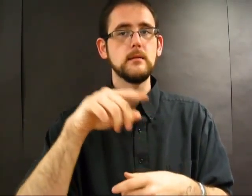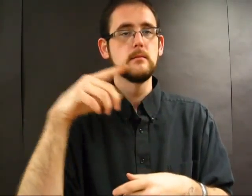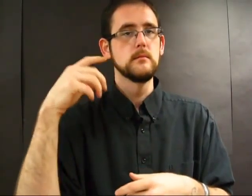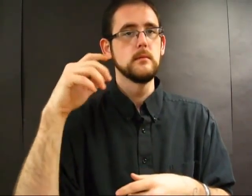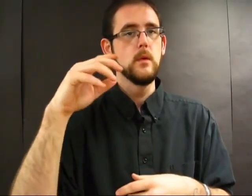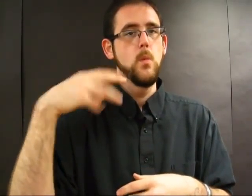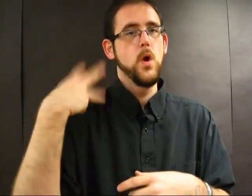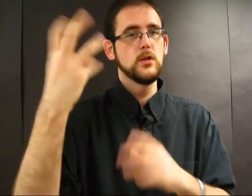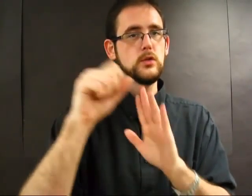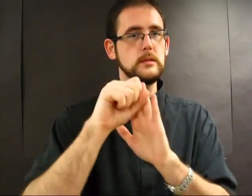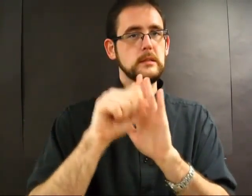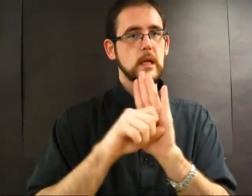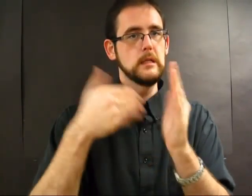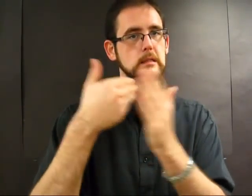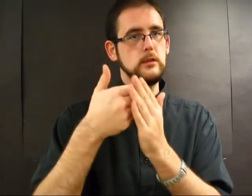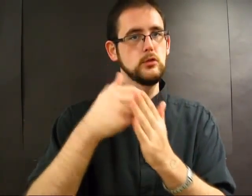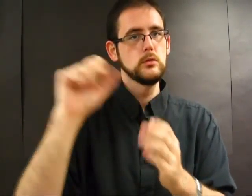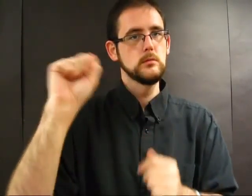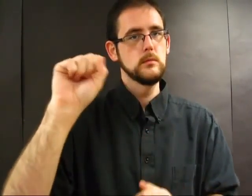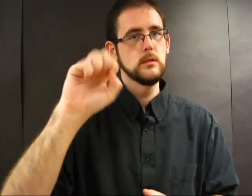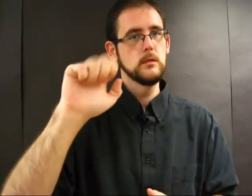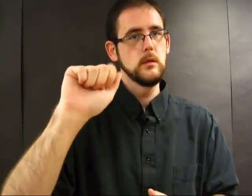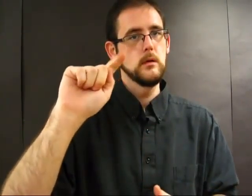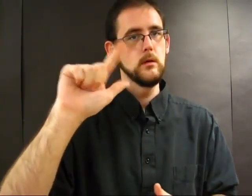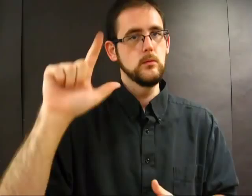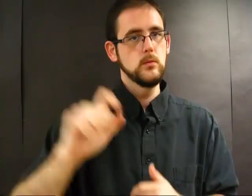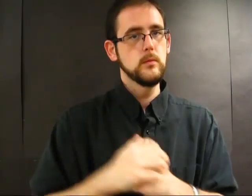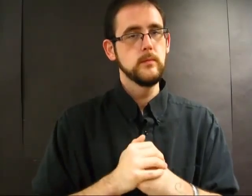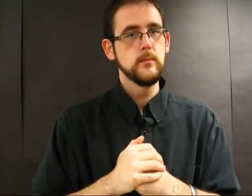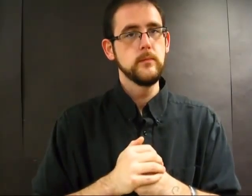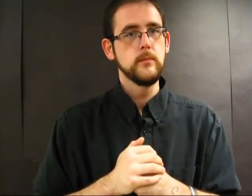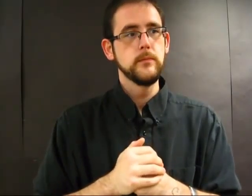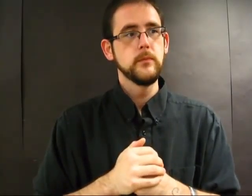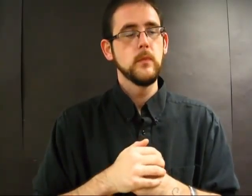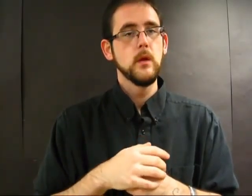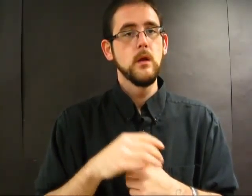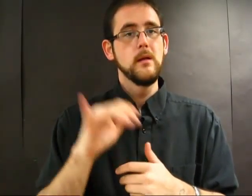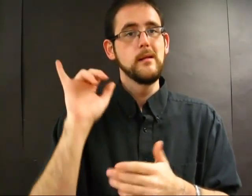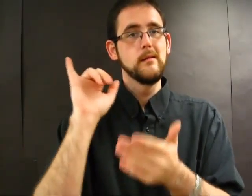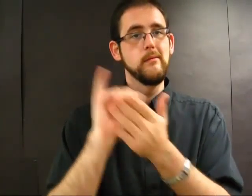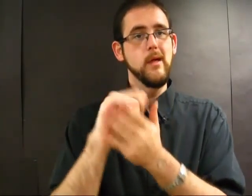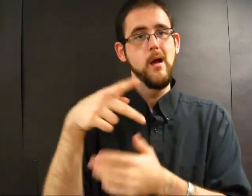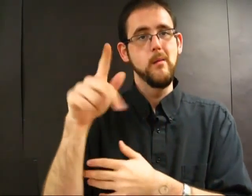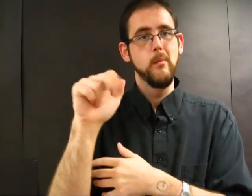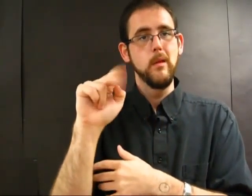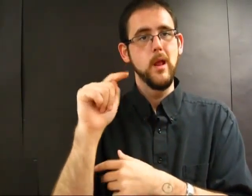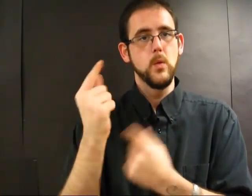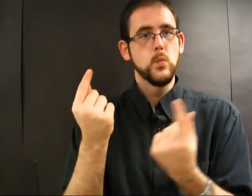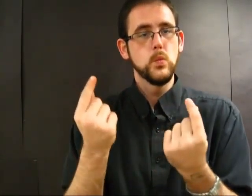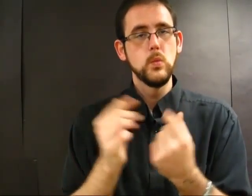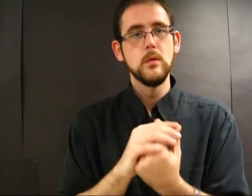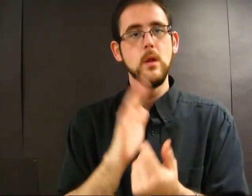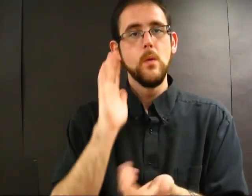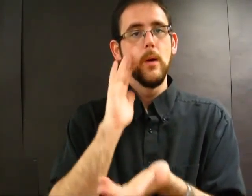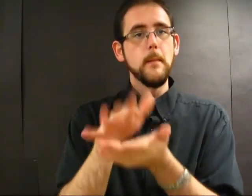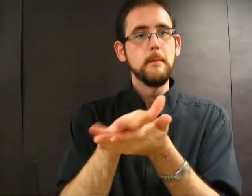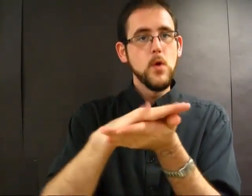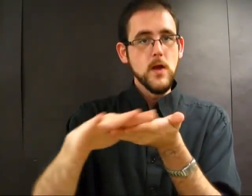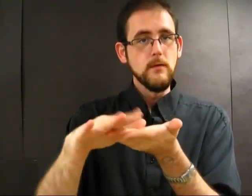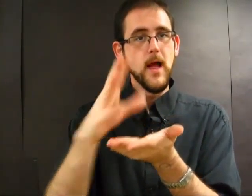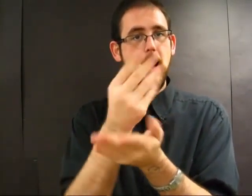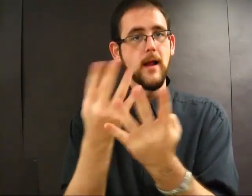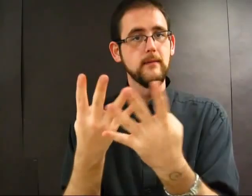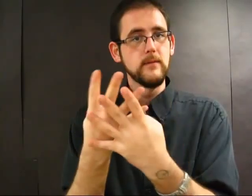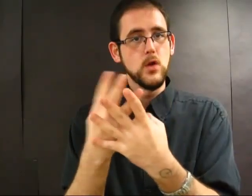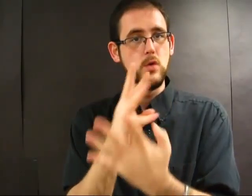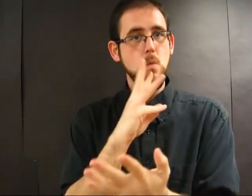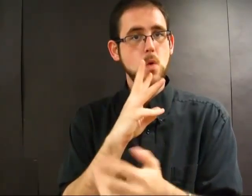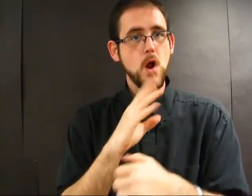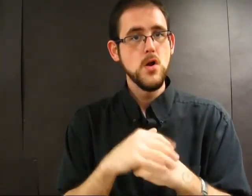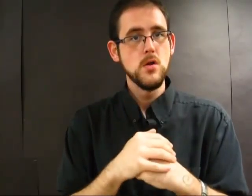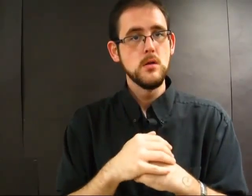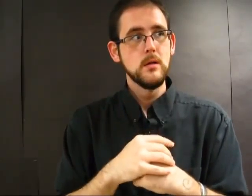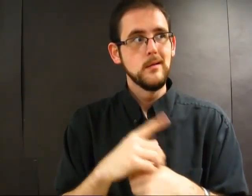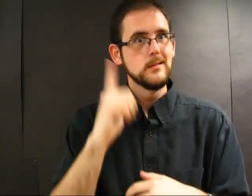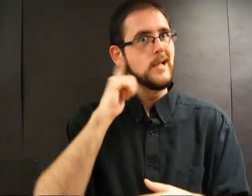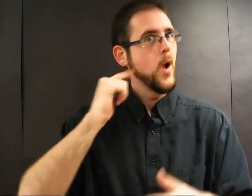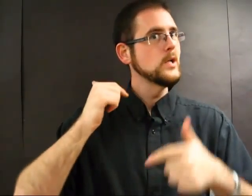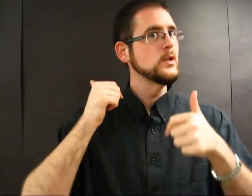Washington State, near Seattle. The plant will filter and purify the water, which sounds